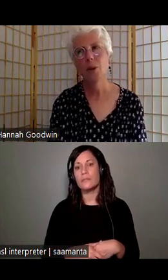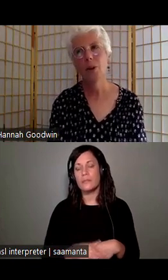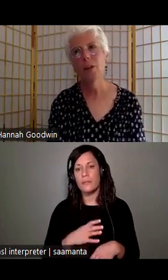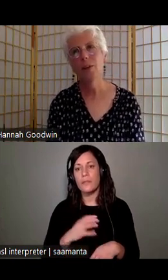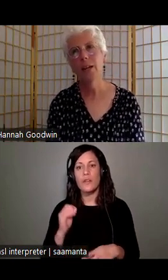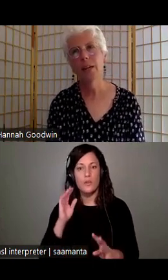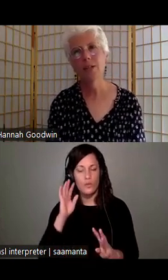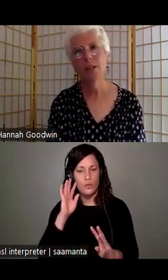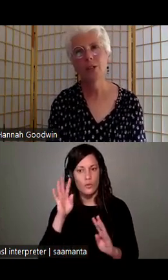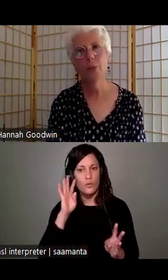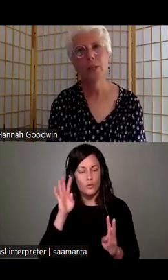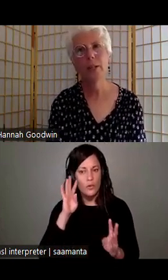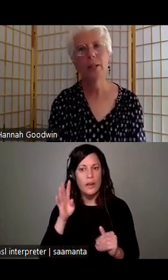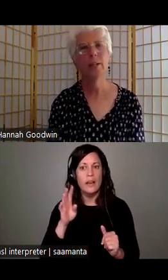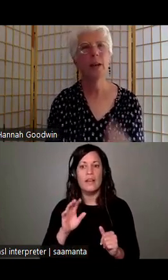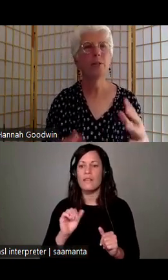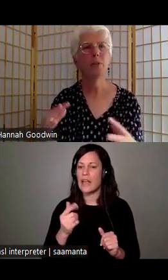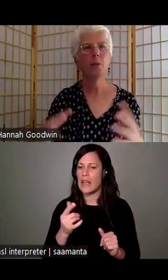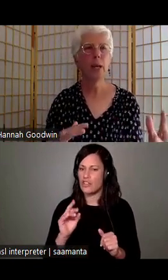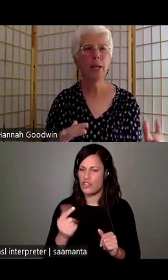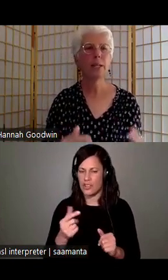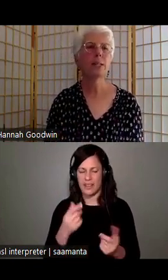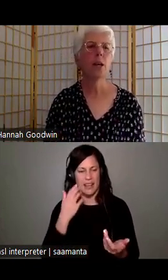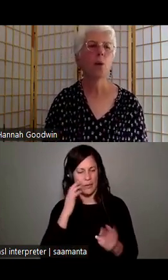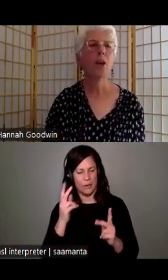So I know that gets interpreted in a lot of different ways.